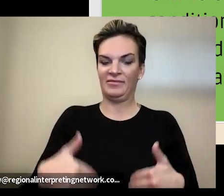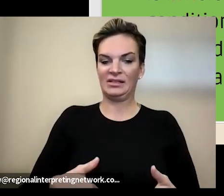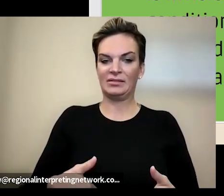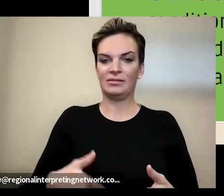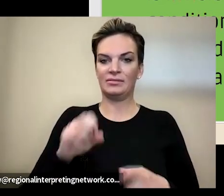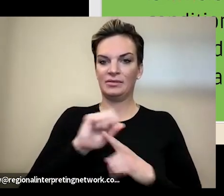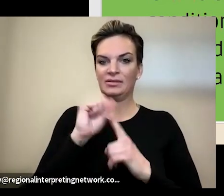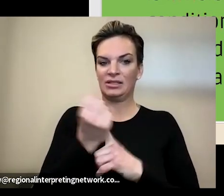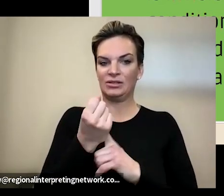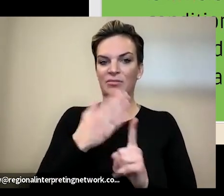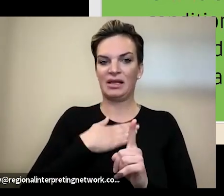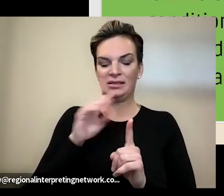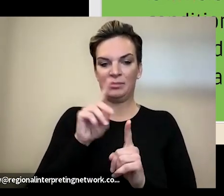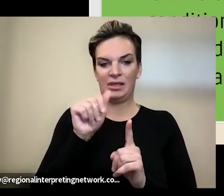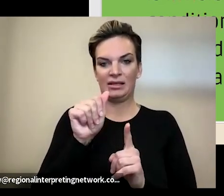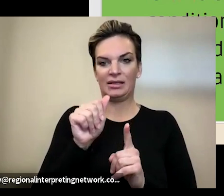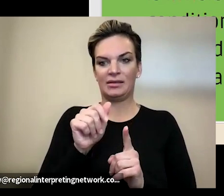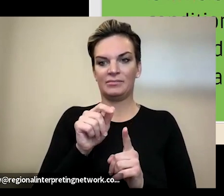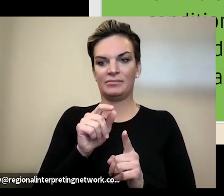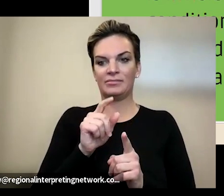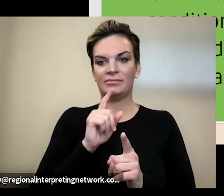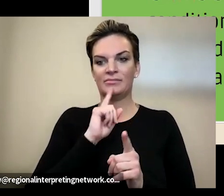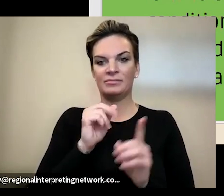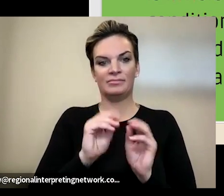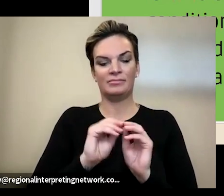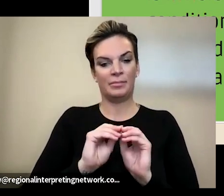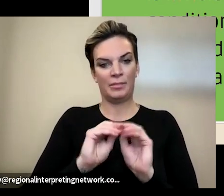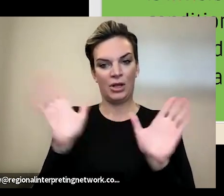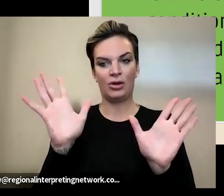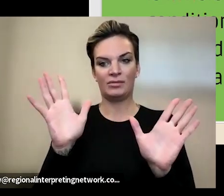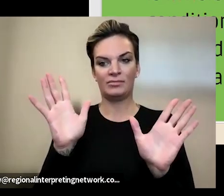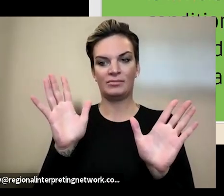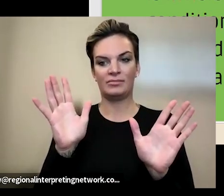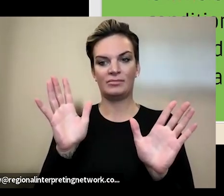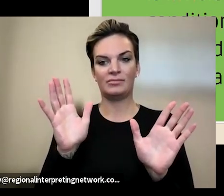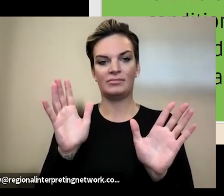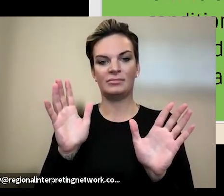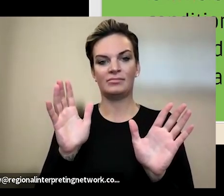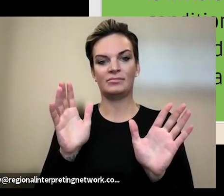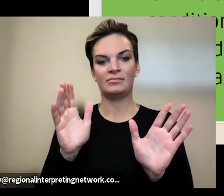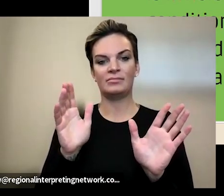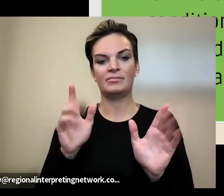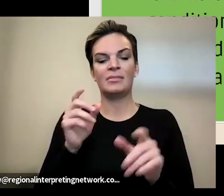physical disability, which is very apparent, is often treated with so much more compassion and